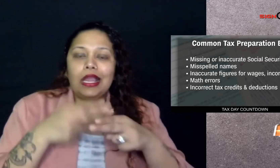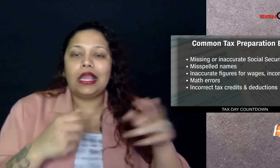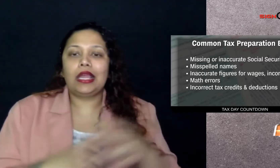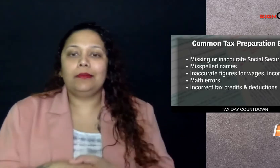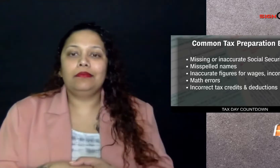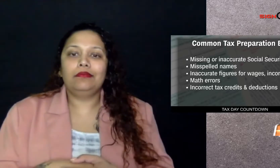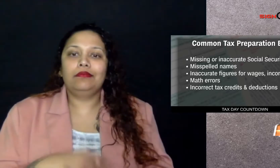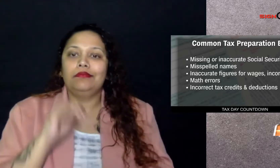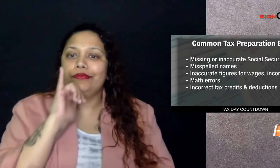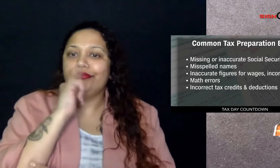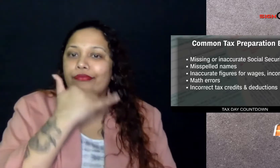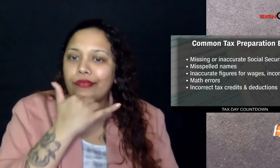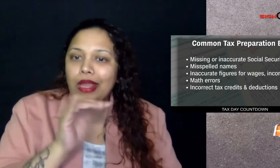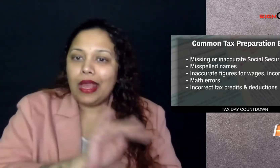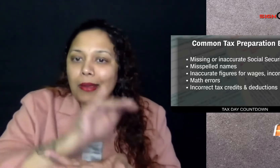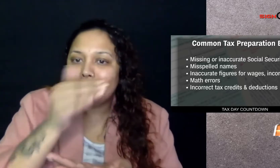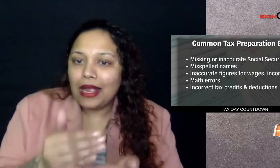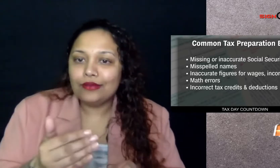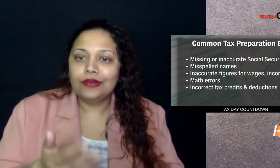for things like wages and income